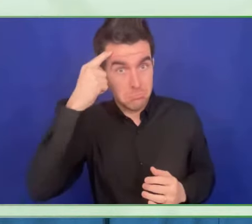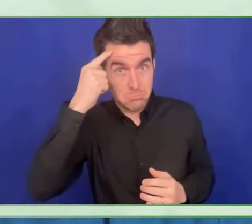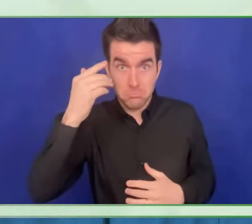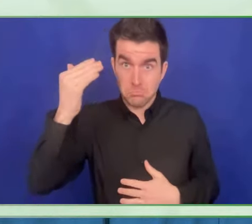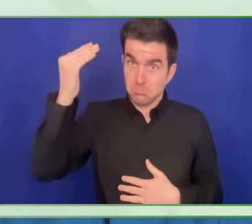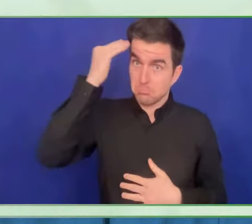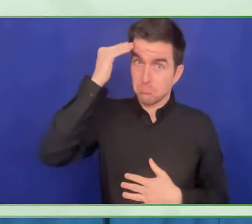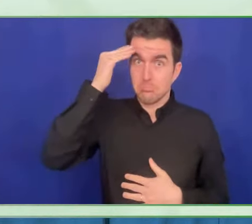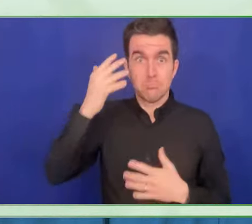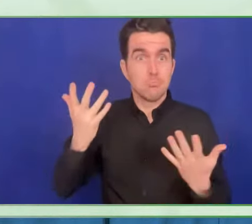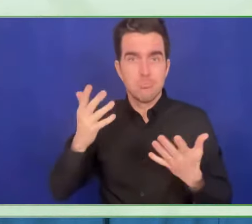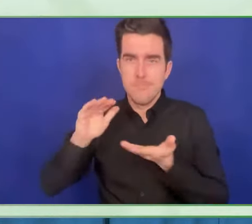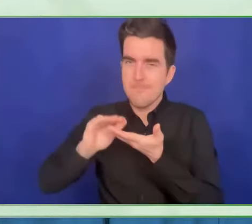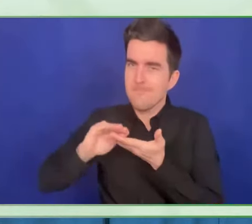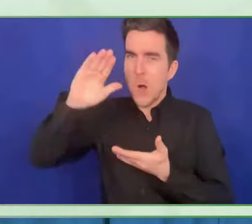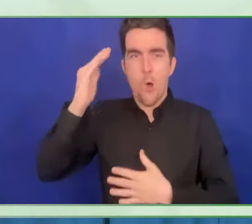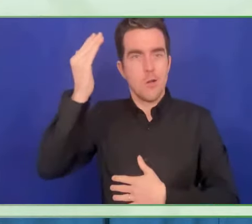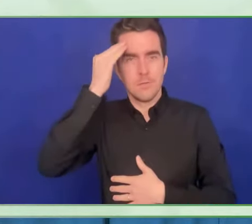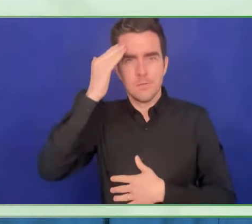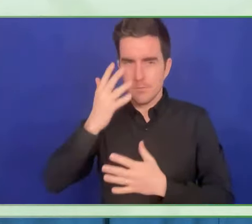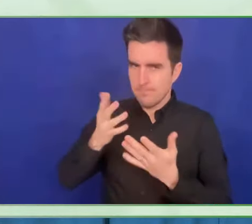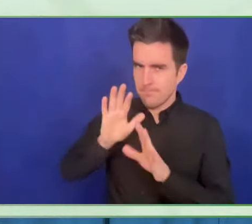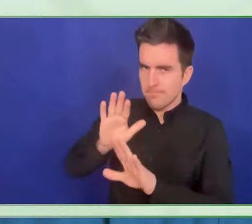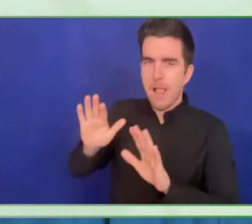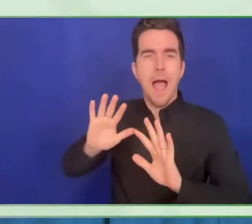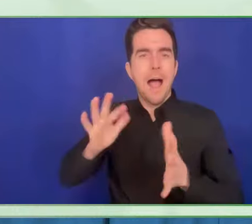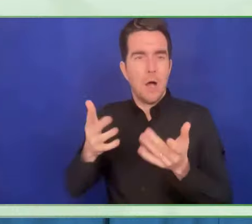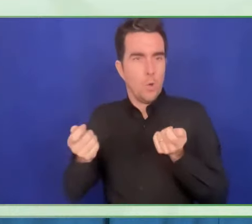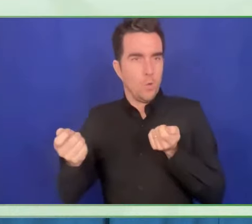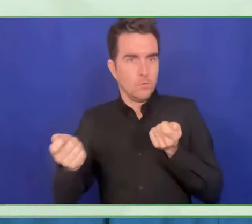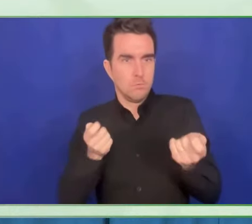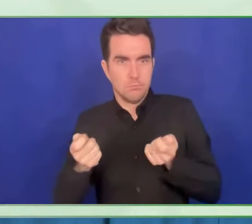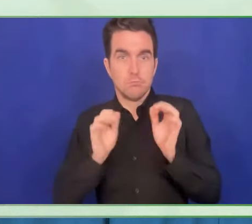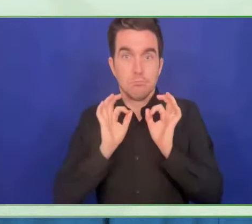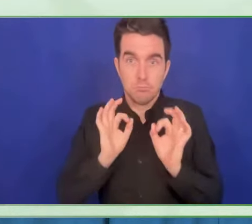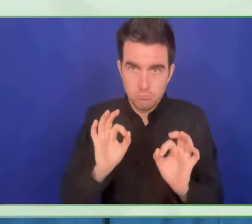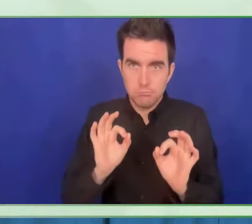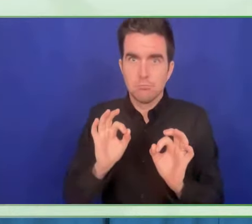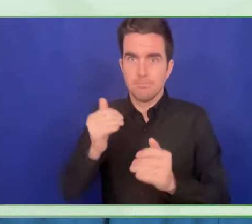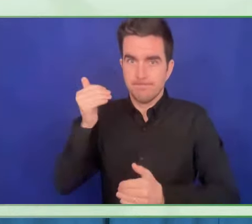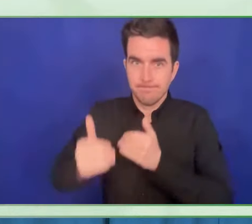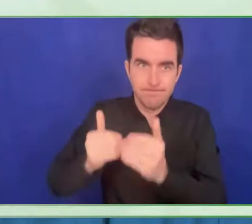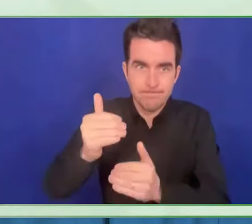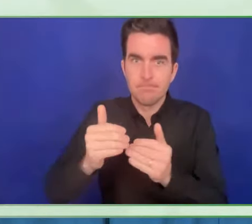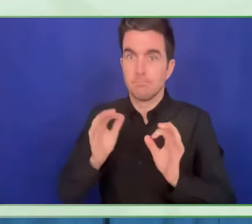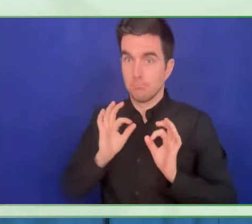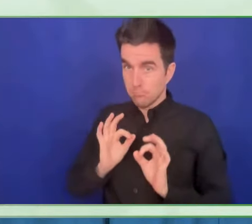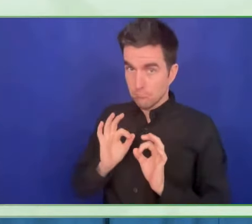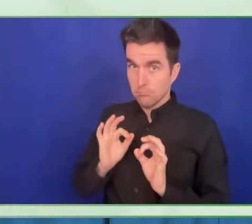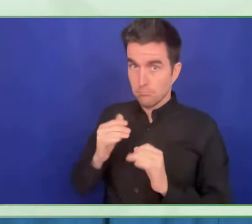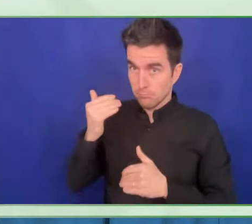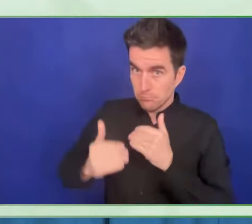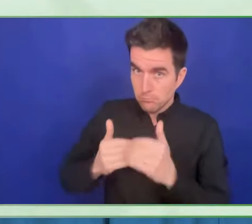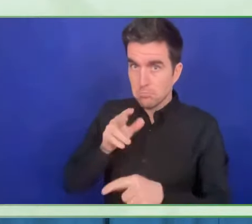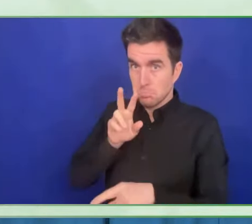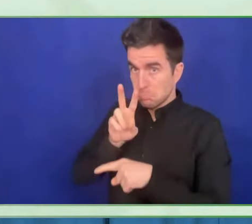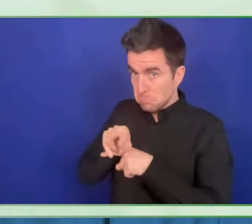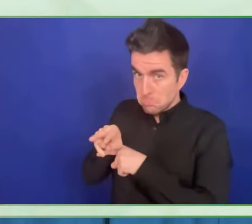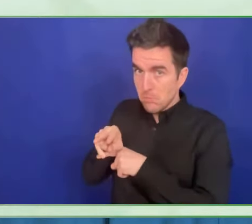for us and the actions which we call the member states to take